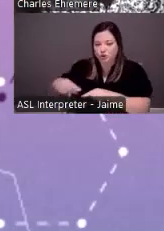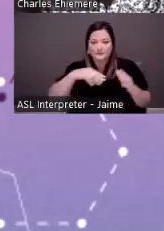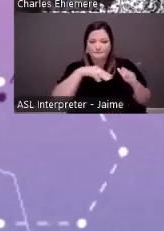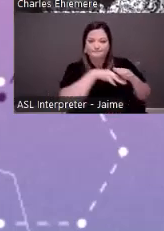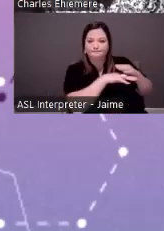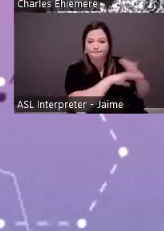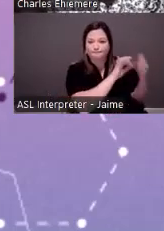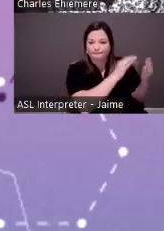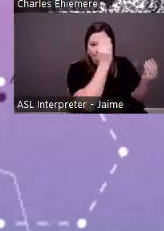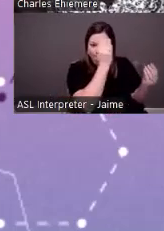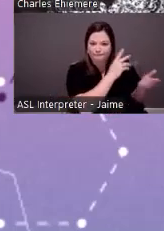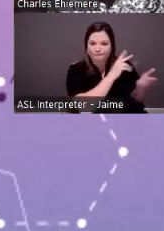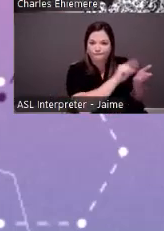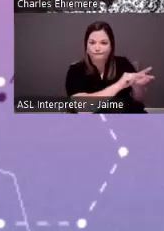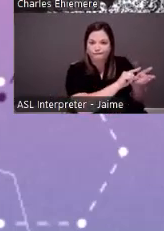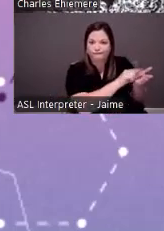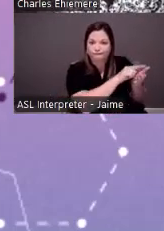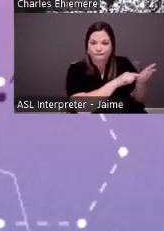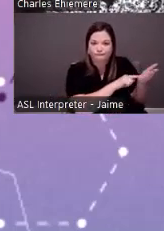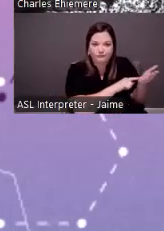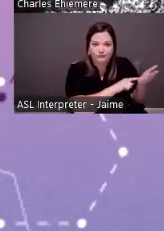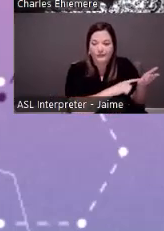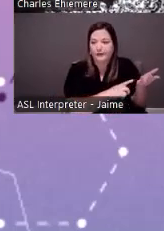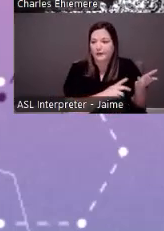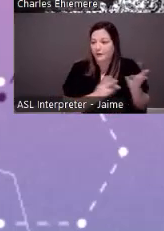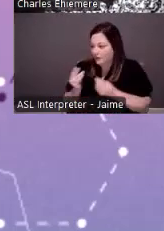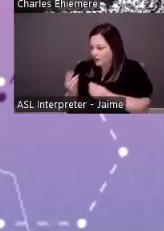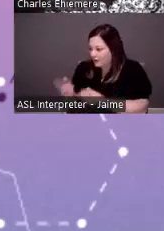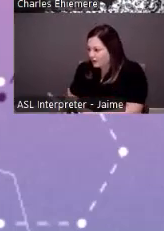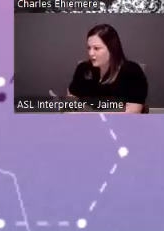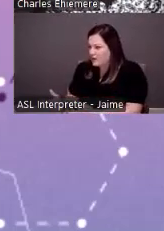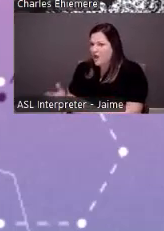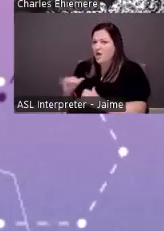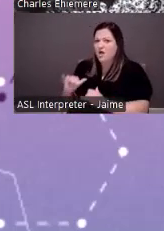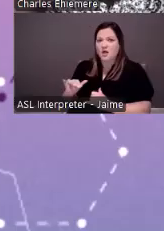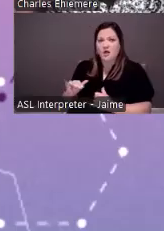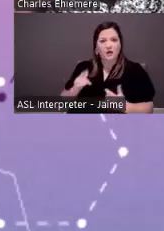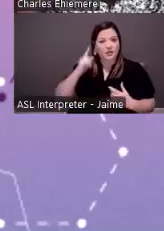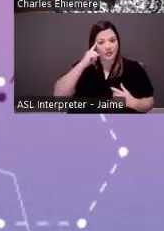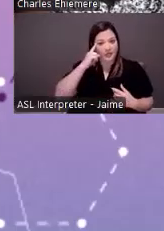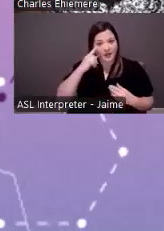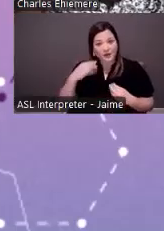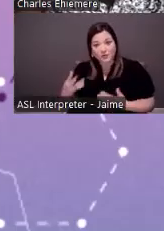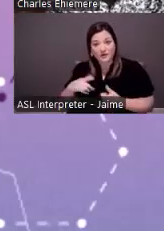especially when you centralize them to say you are providing this information in English, Hausa, and Yoruba